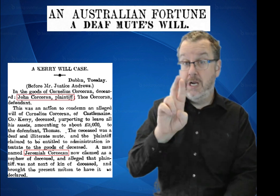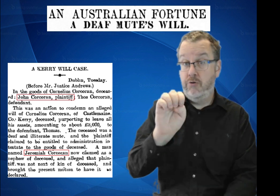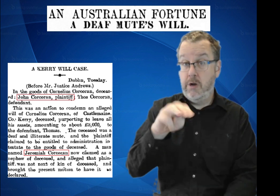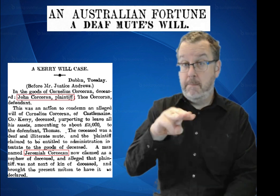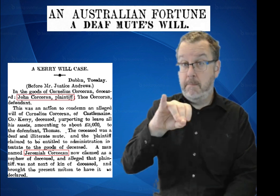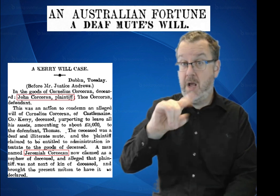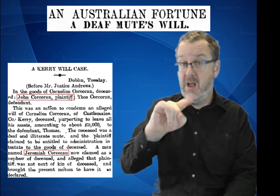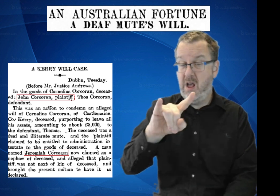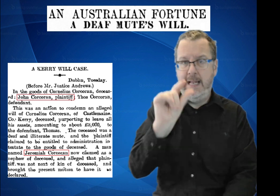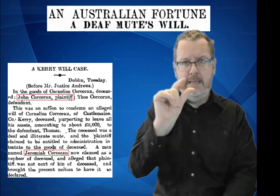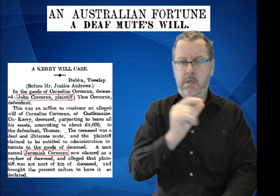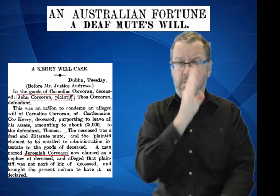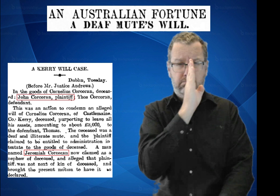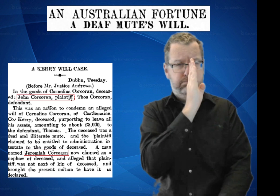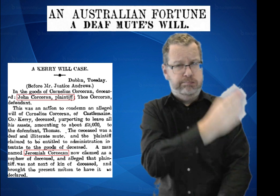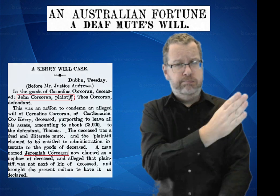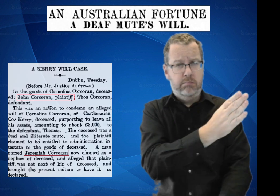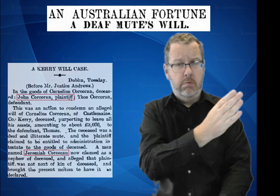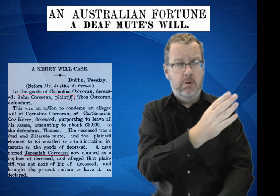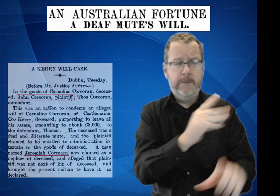Jeremiah's challenge to the will was stark: